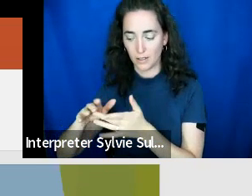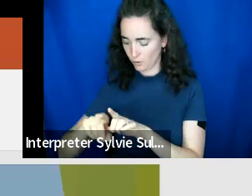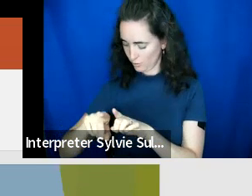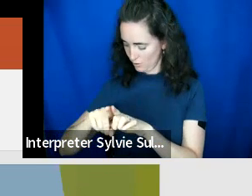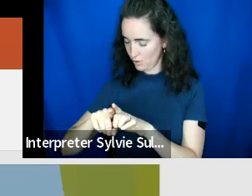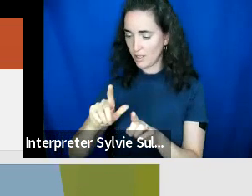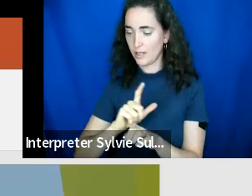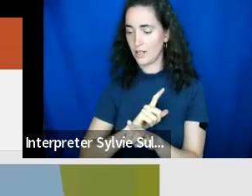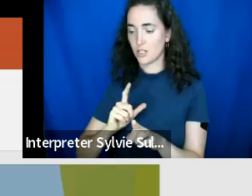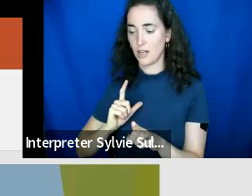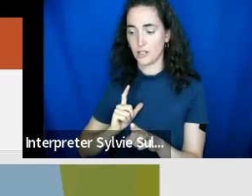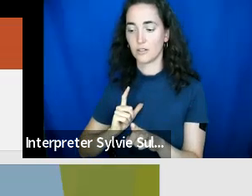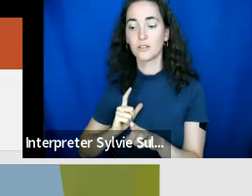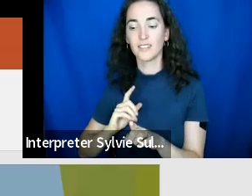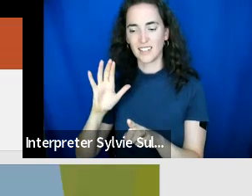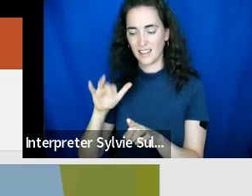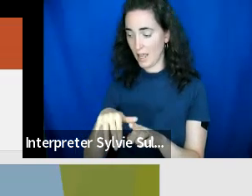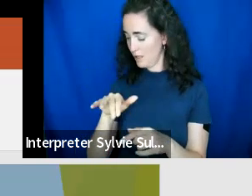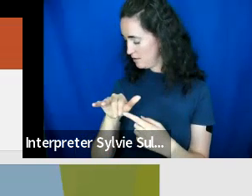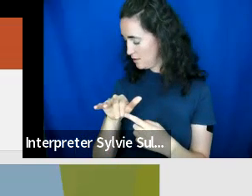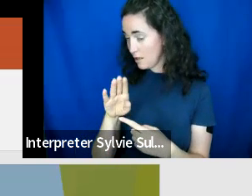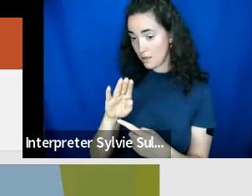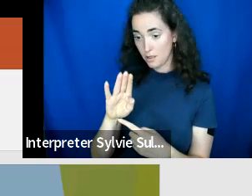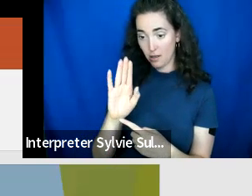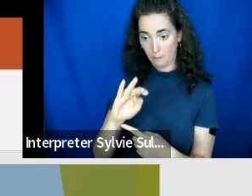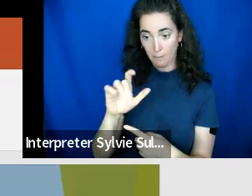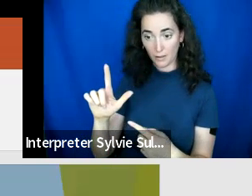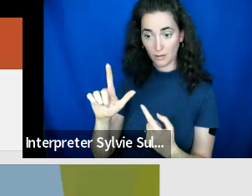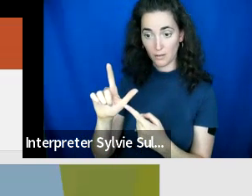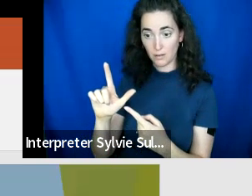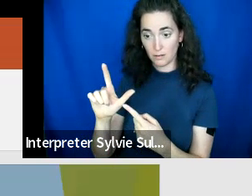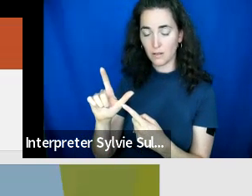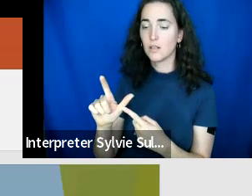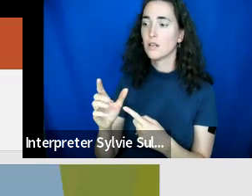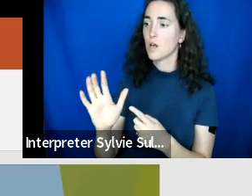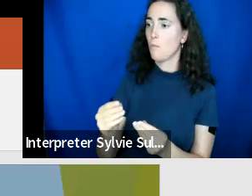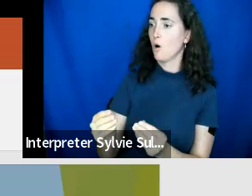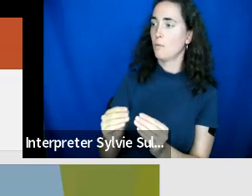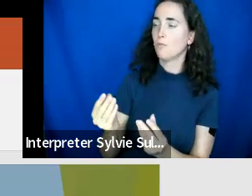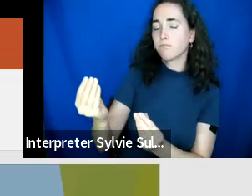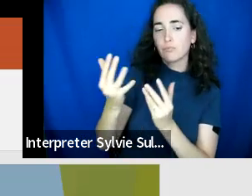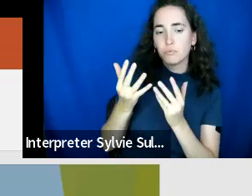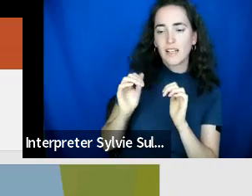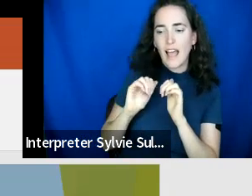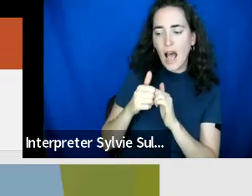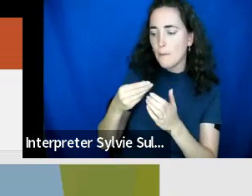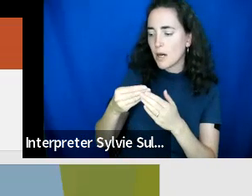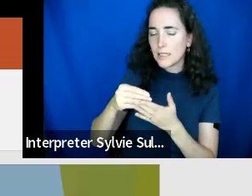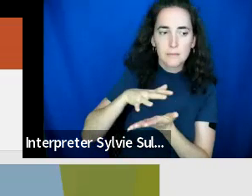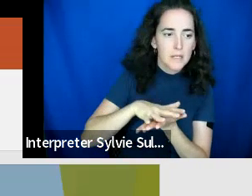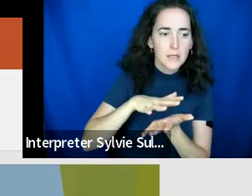The this bill kind of directed A gave more direction for how those funds should be spent.